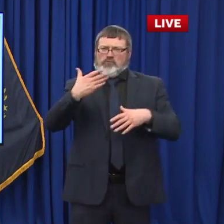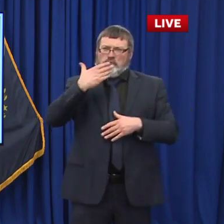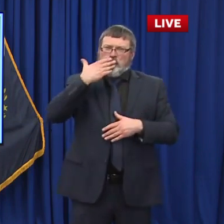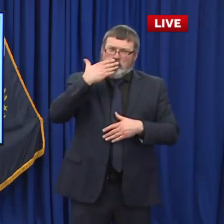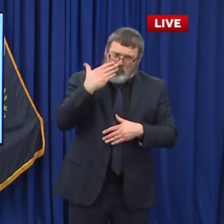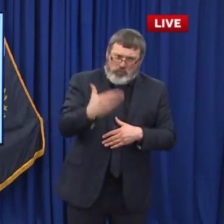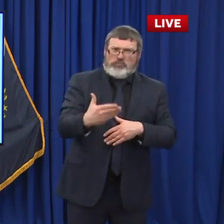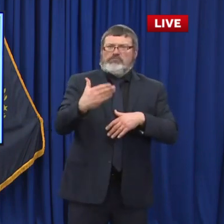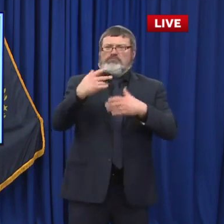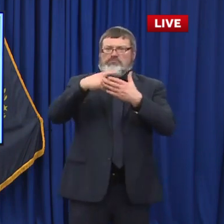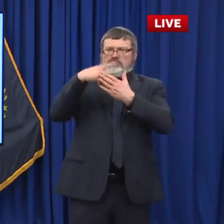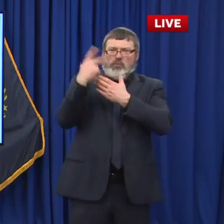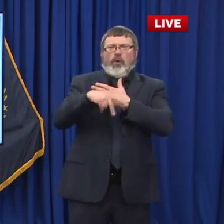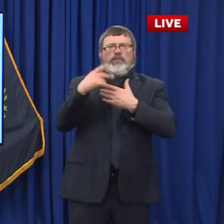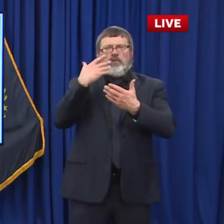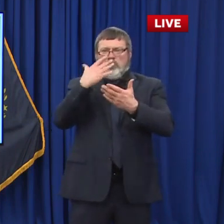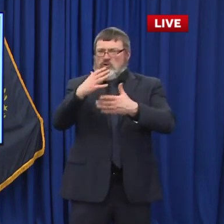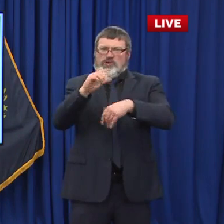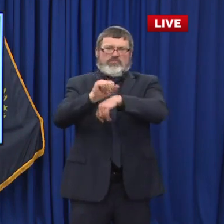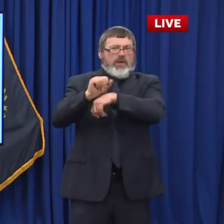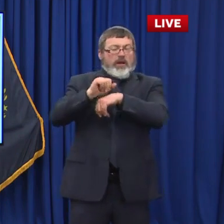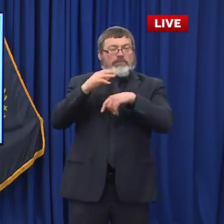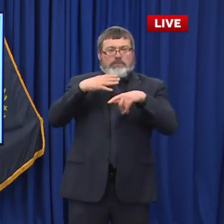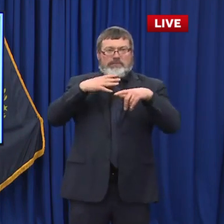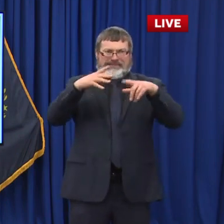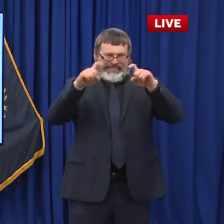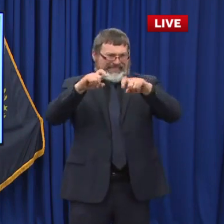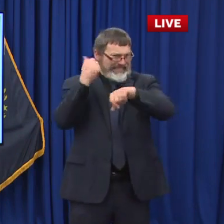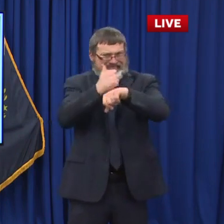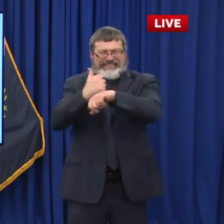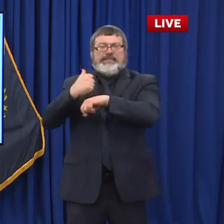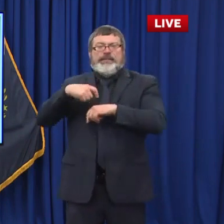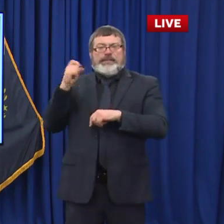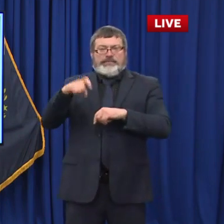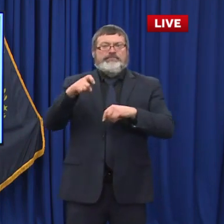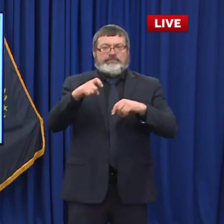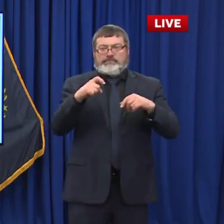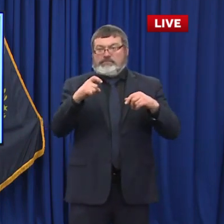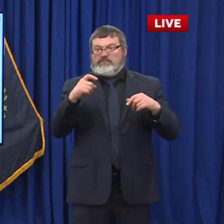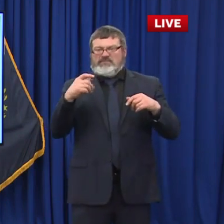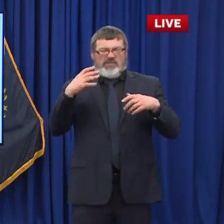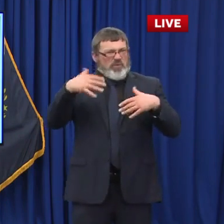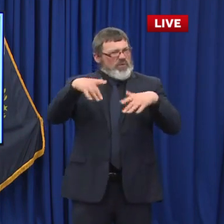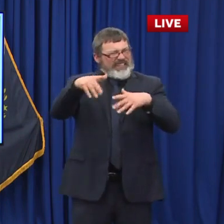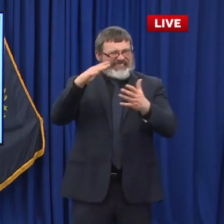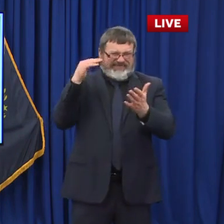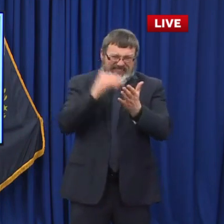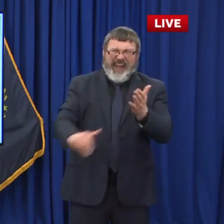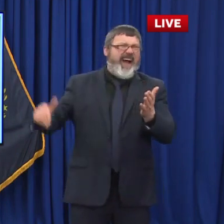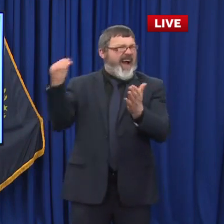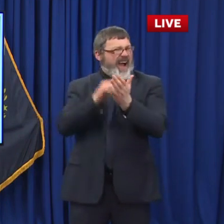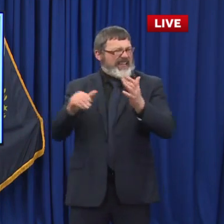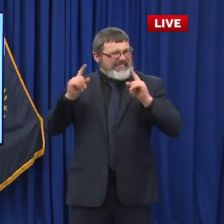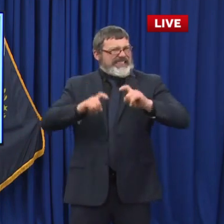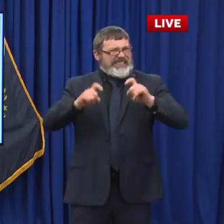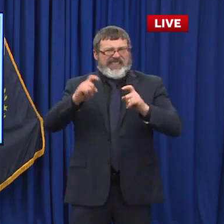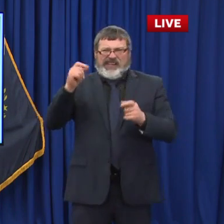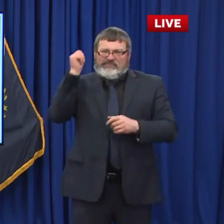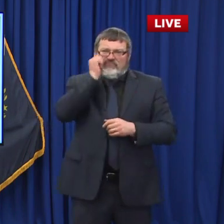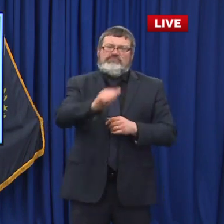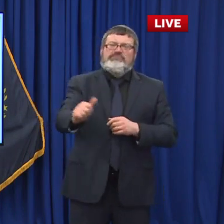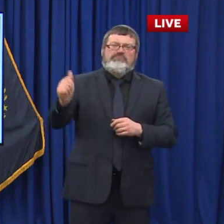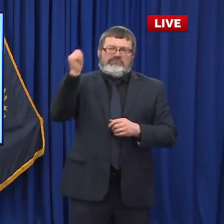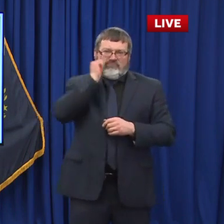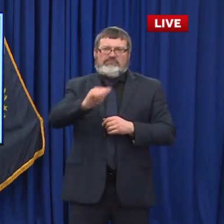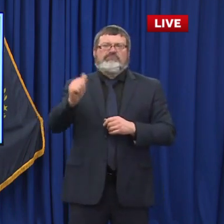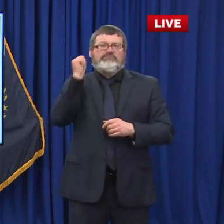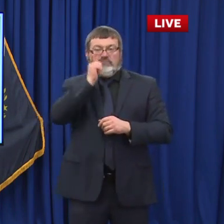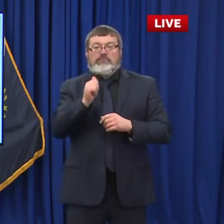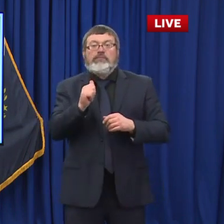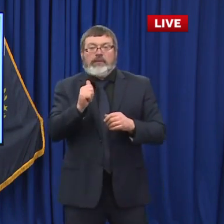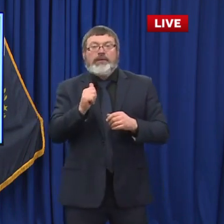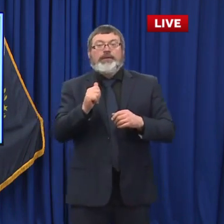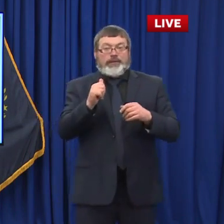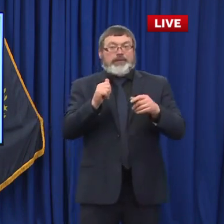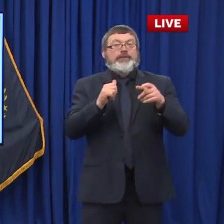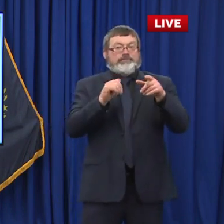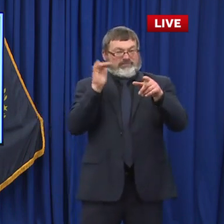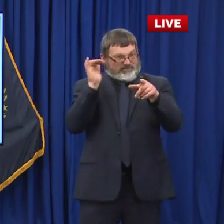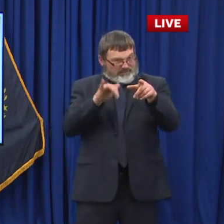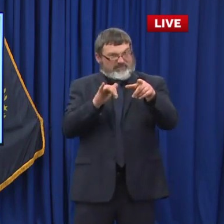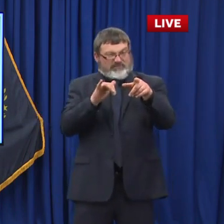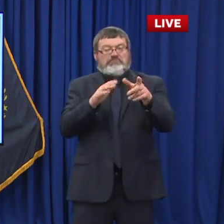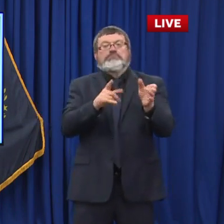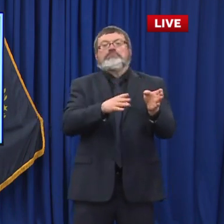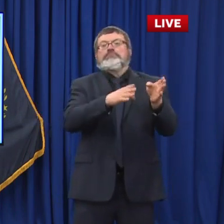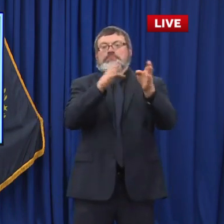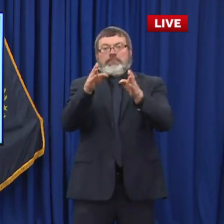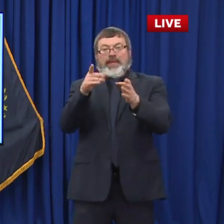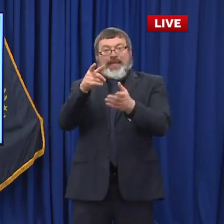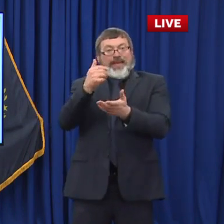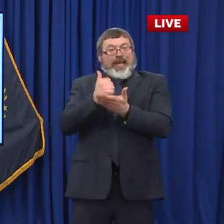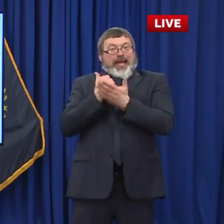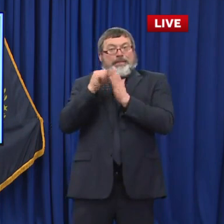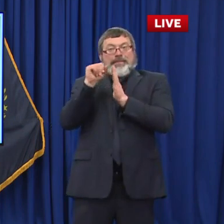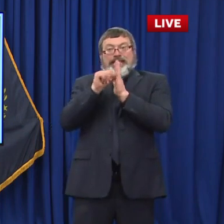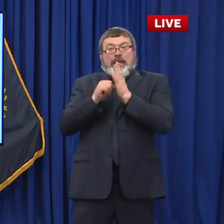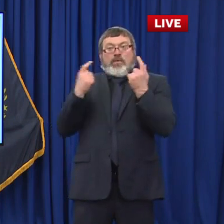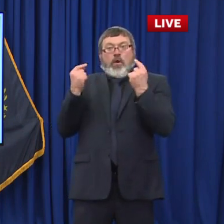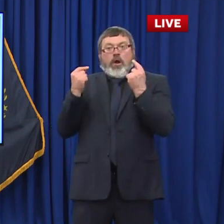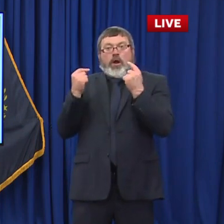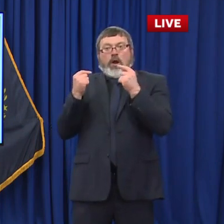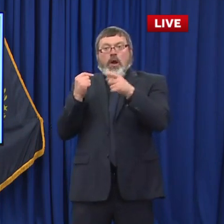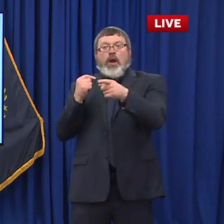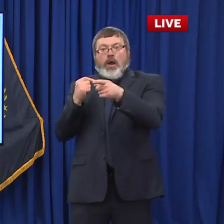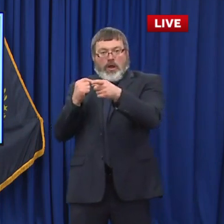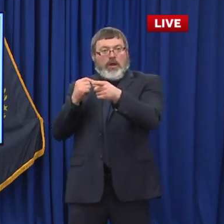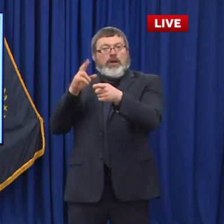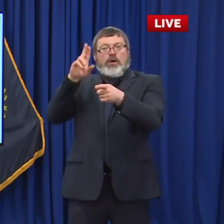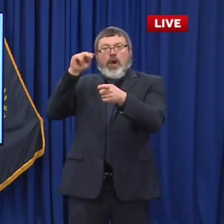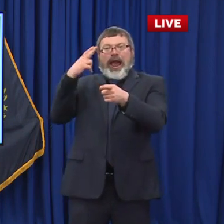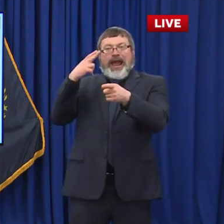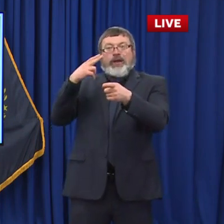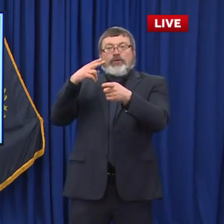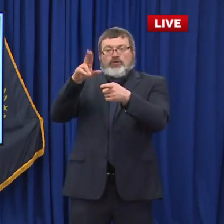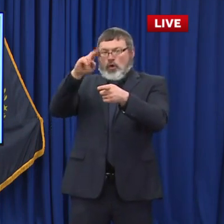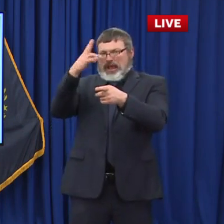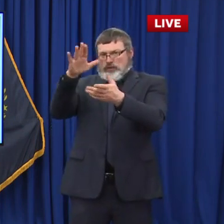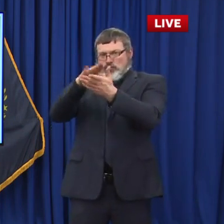THE UNIVERSITY SYSTEM HAS DONE A TERMINUS JOB -- A TERM IN THIS JOB INCREASING OUR TESTING CAPACITY, DOING THOUSANDS OF TESTS A DAY SOMETIMES FOR STUDENTS AND ASSISTING THE STATE